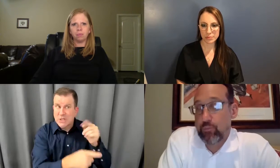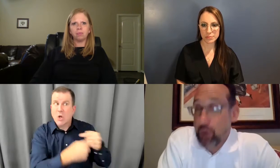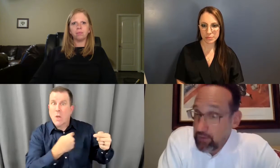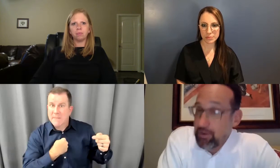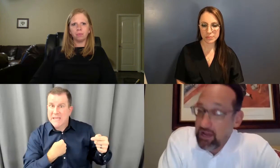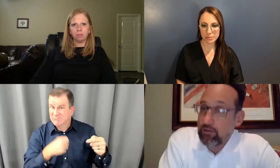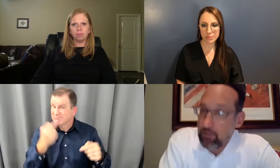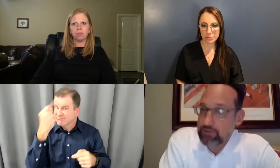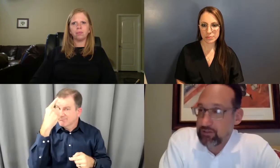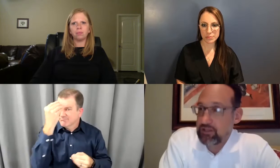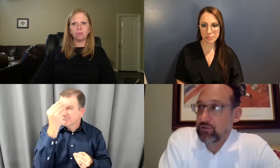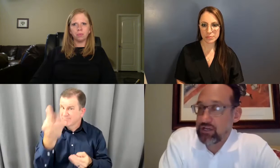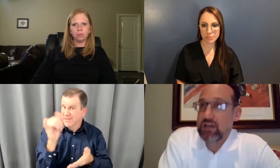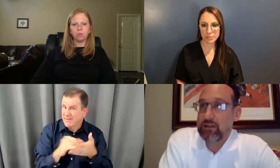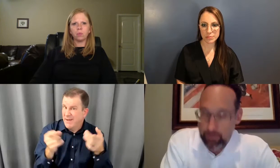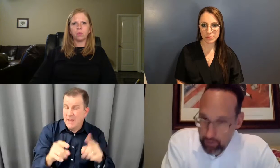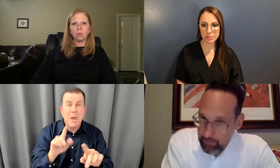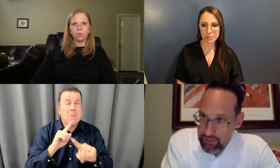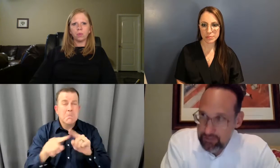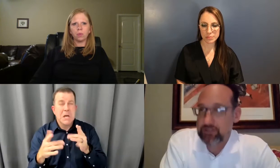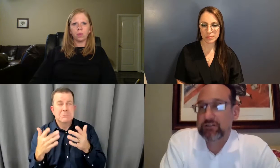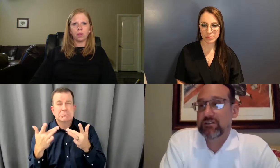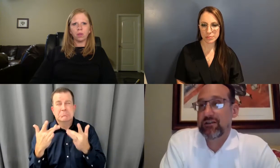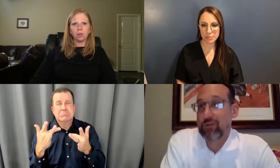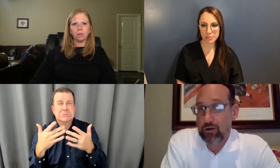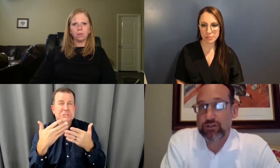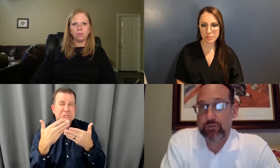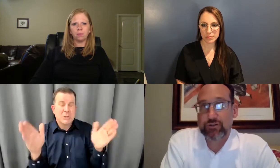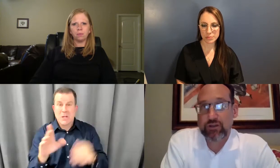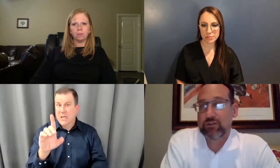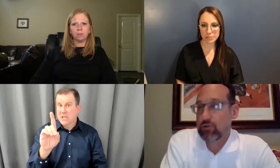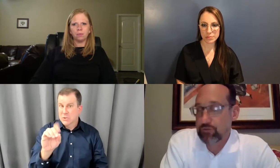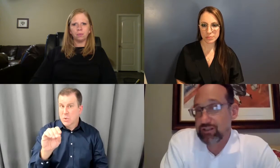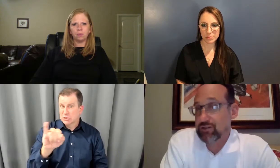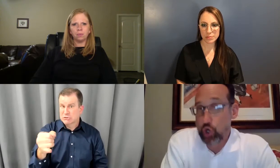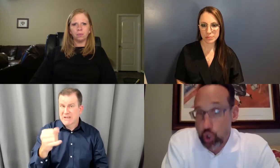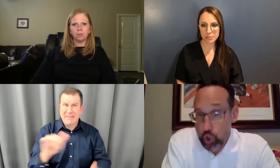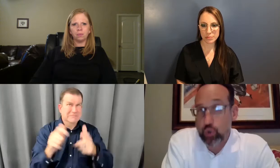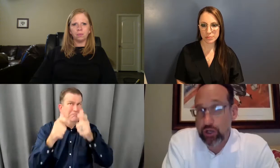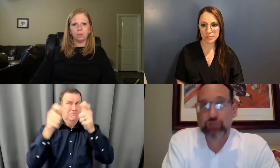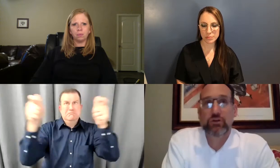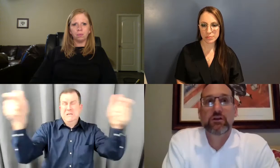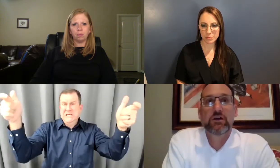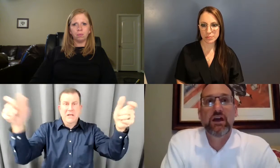but by and large, the DOJ, the department of justice is a large administration that oversees with all whole country.